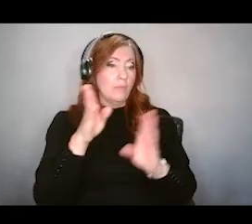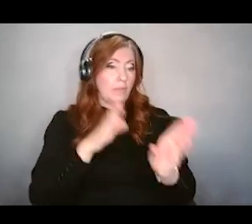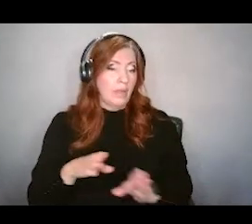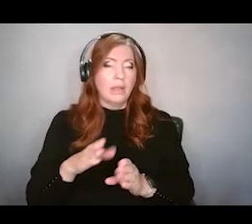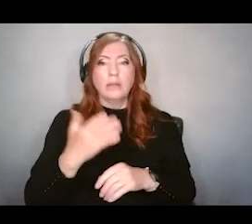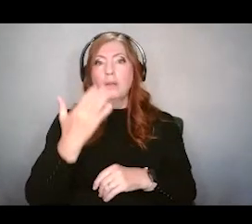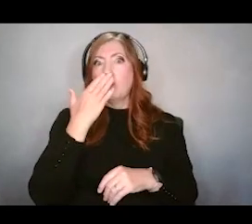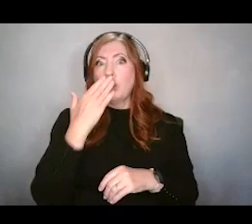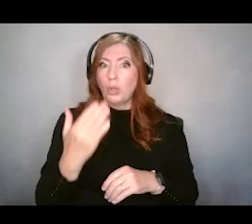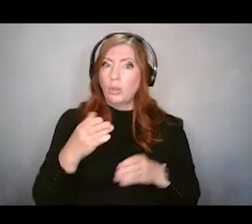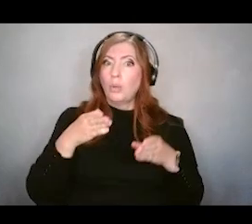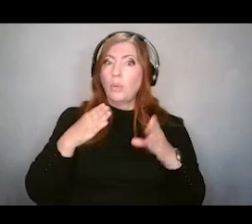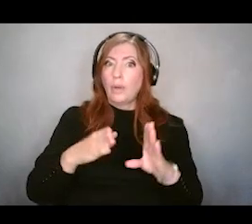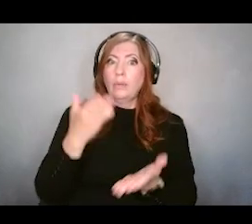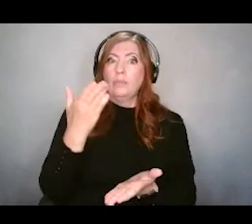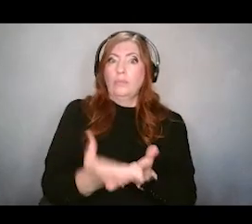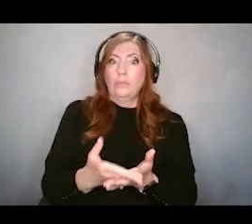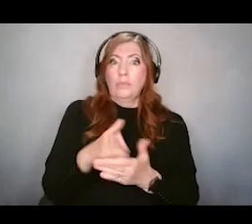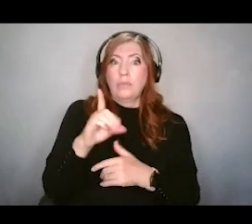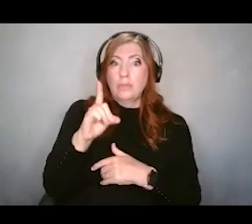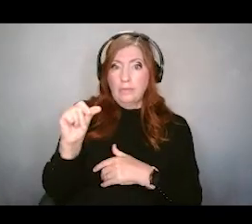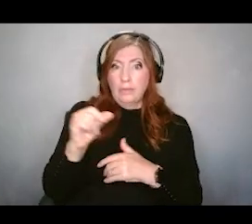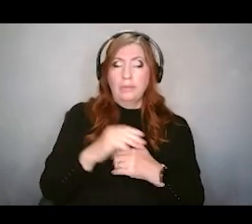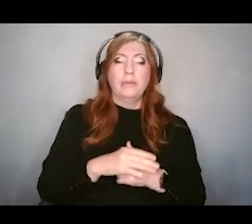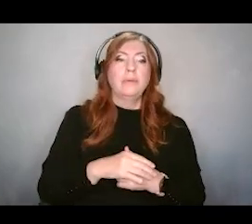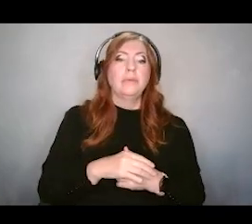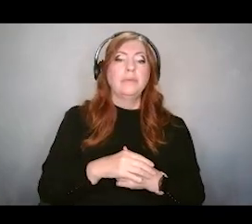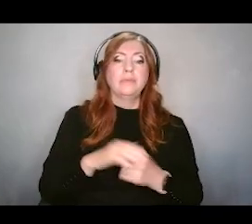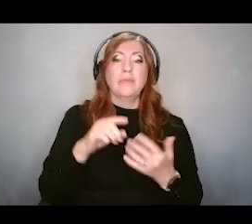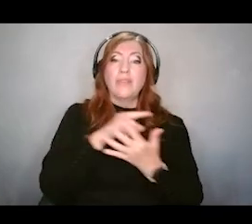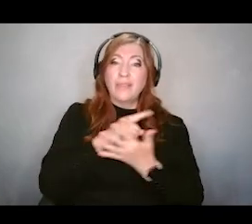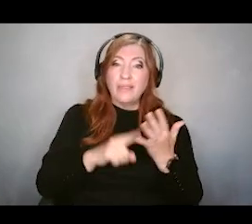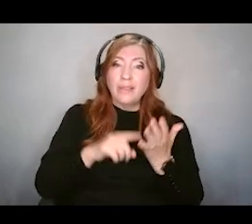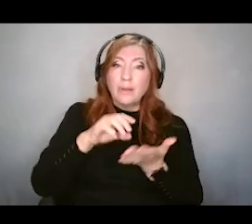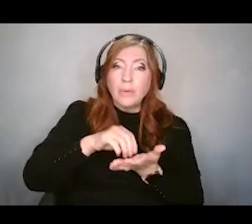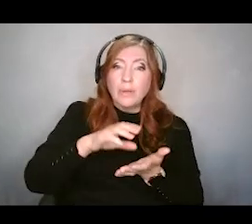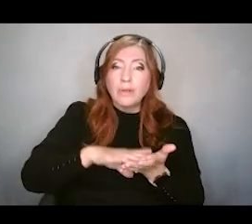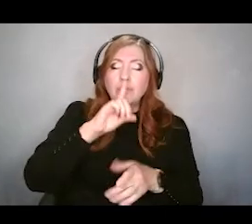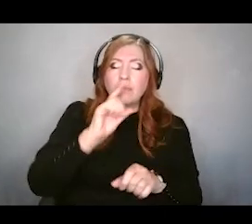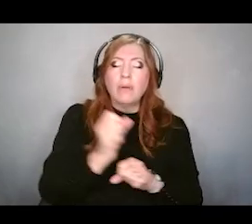of disability documentation. These records are especially useful when they reflect a